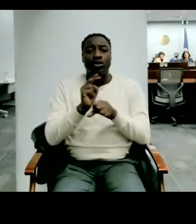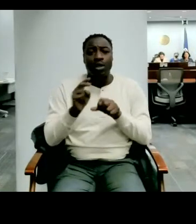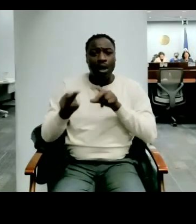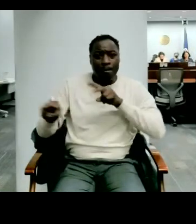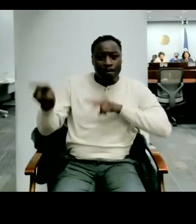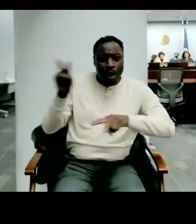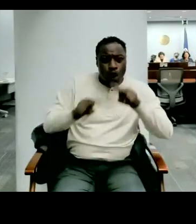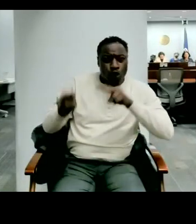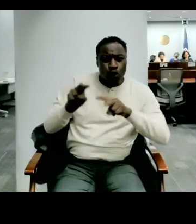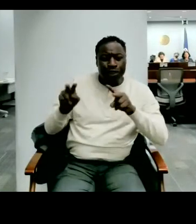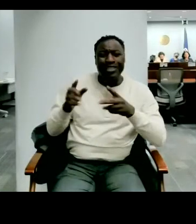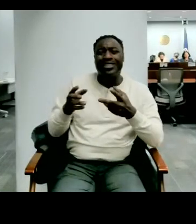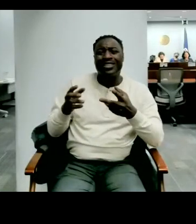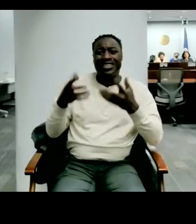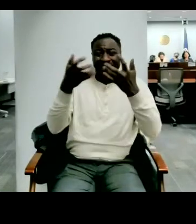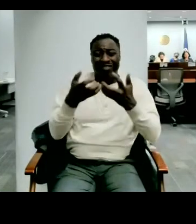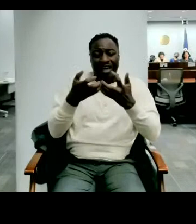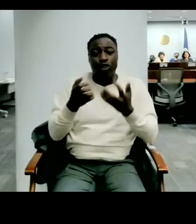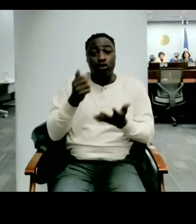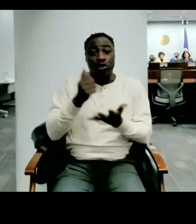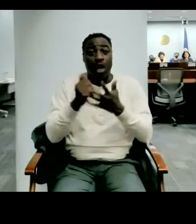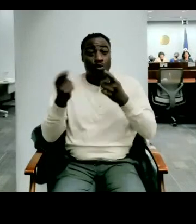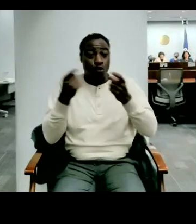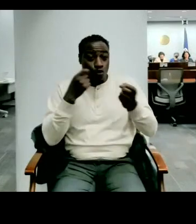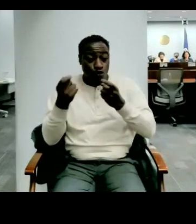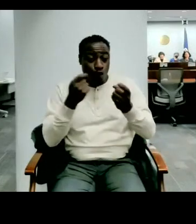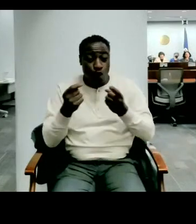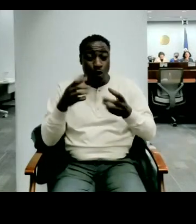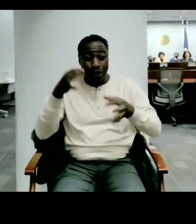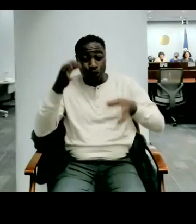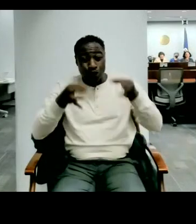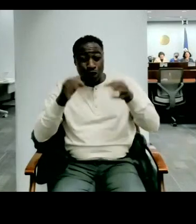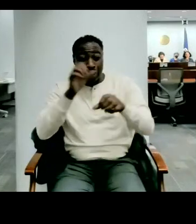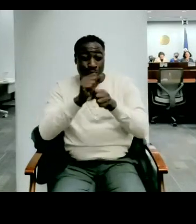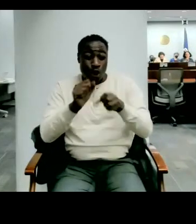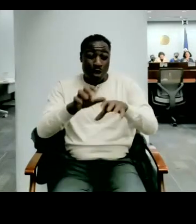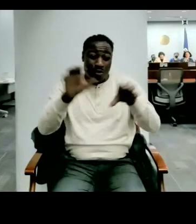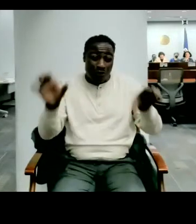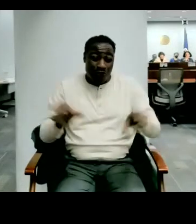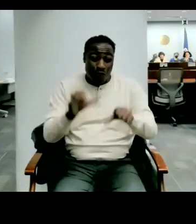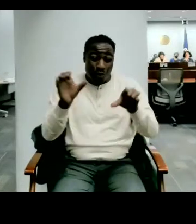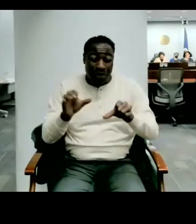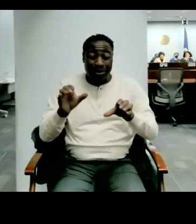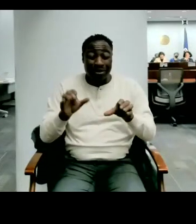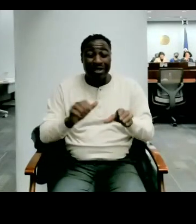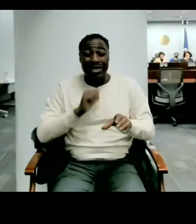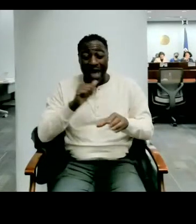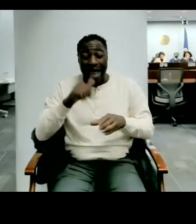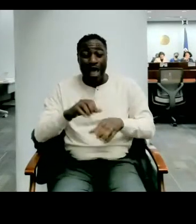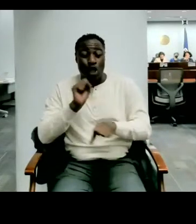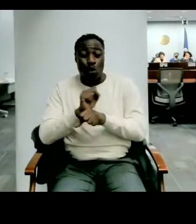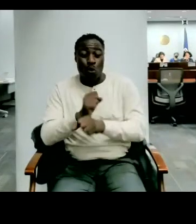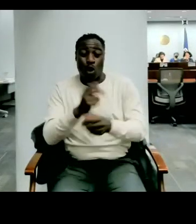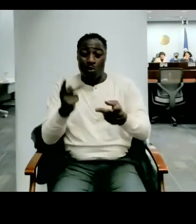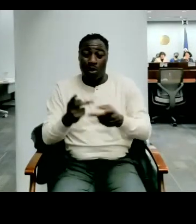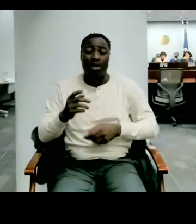devices to help monitor and control and judge employees' performance away from the workplace. Guidance regarding that will be very helpful to